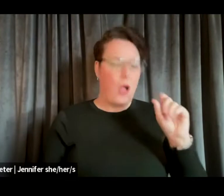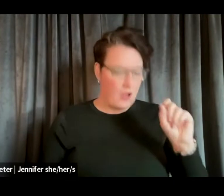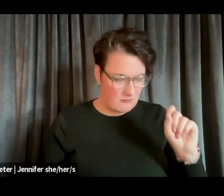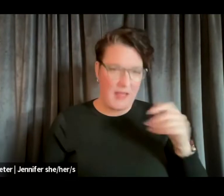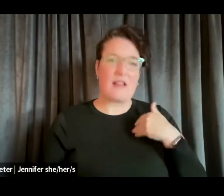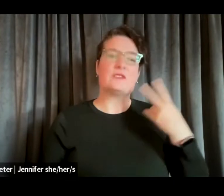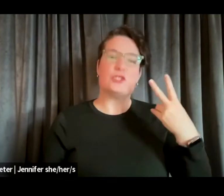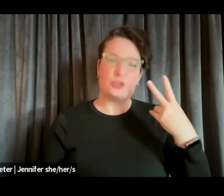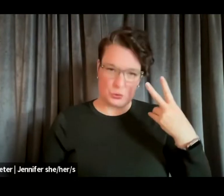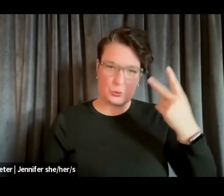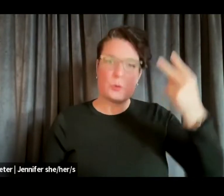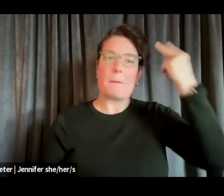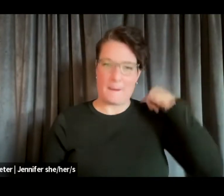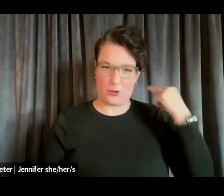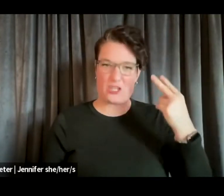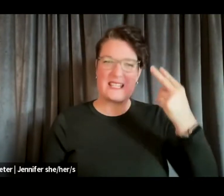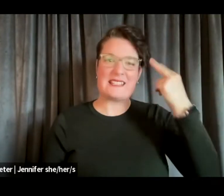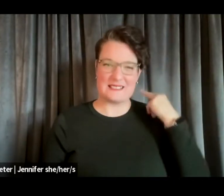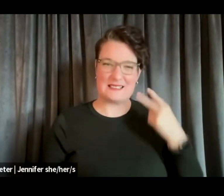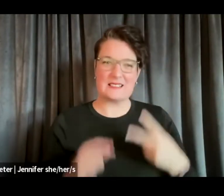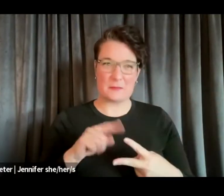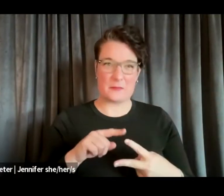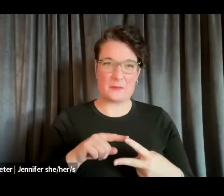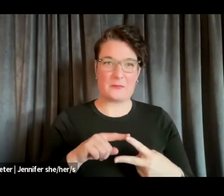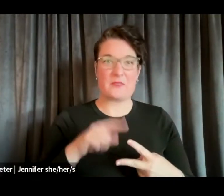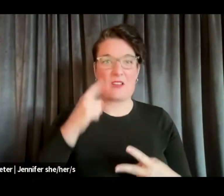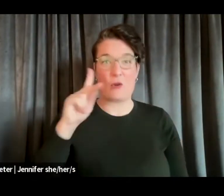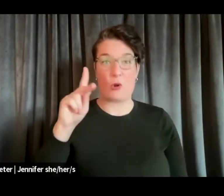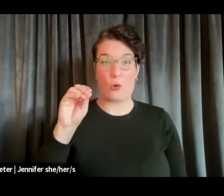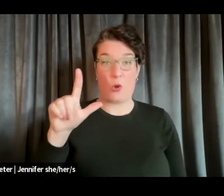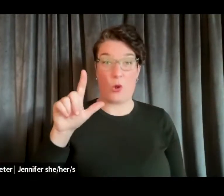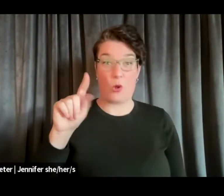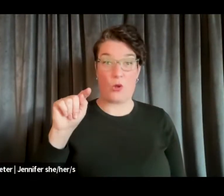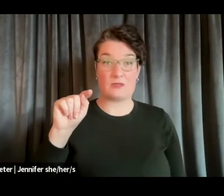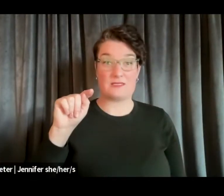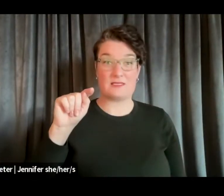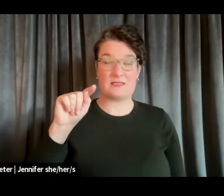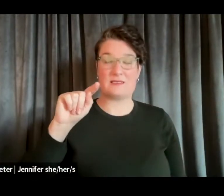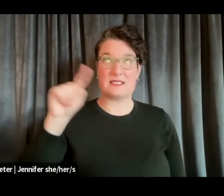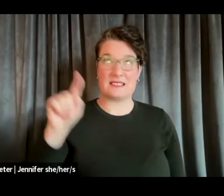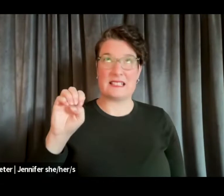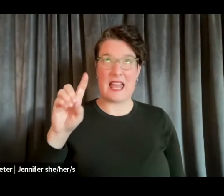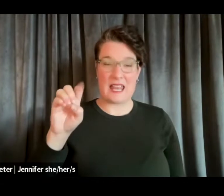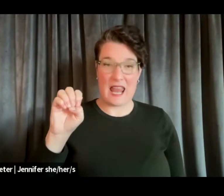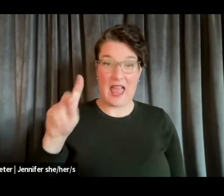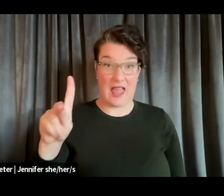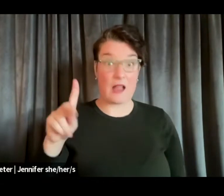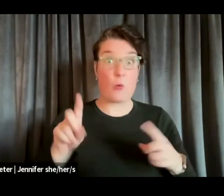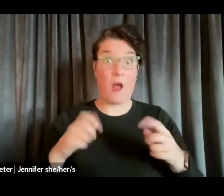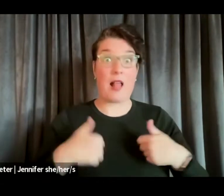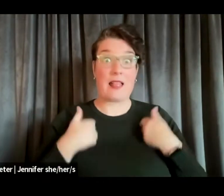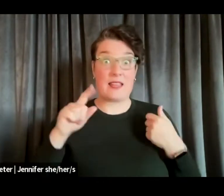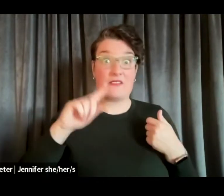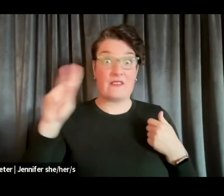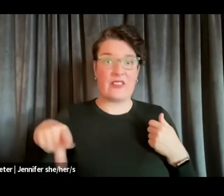One is at Kol Tzedek. The year I lived in Philly. It was so awesome.